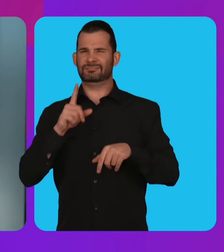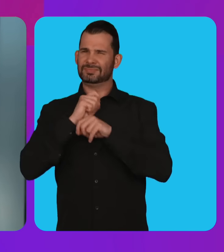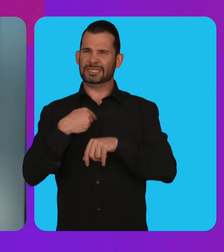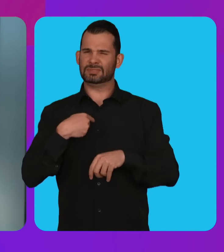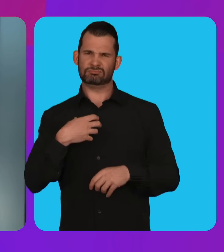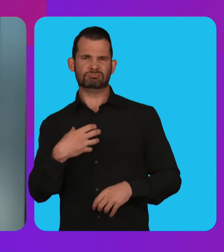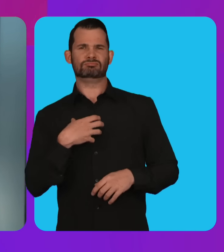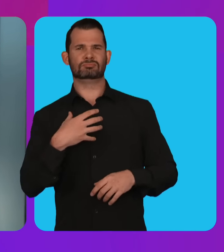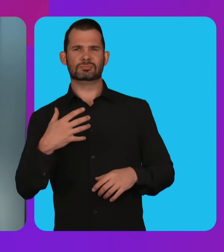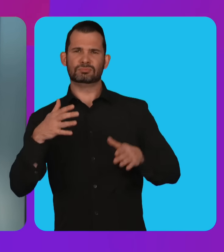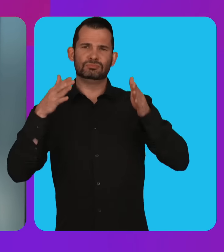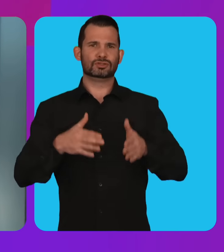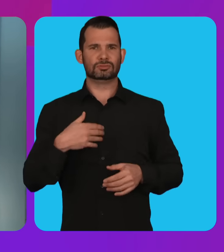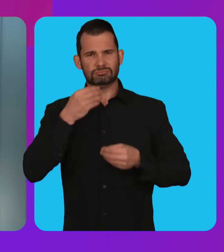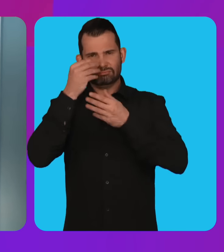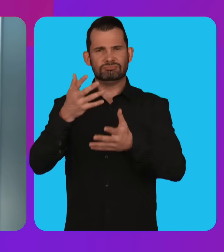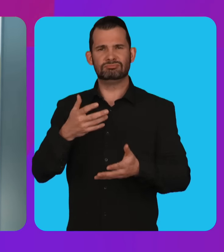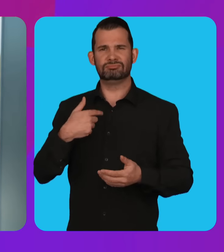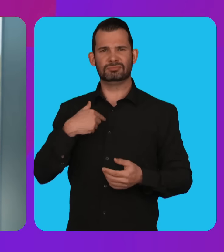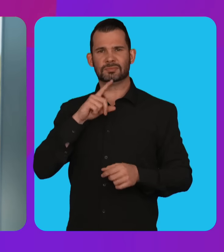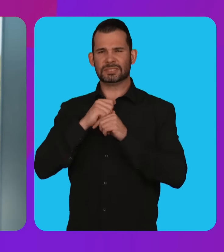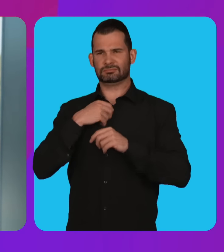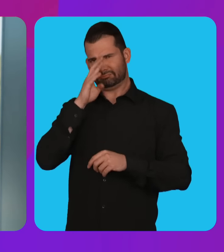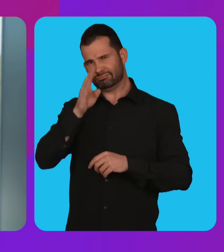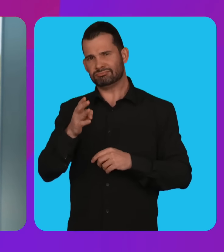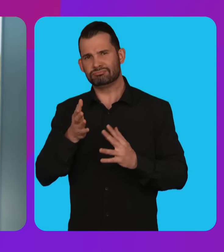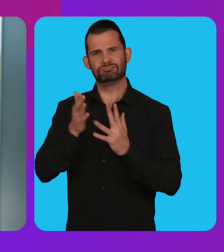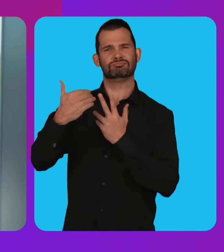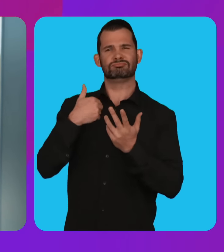I'm a candid person. So I couldn't change who I am.